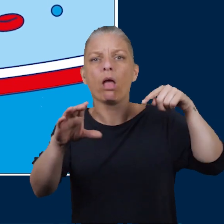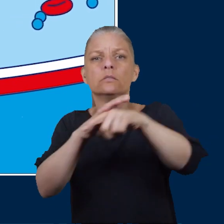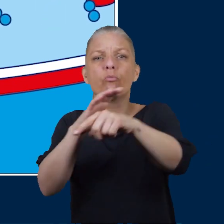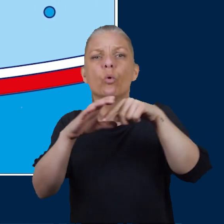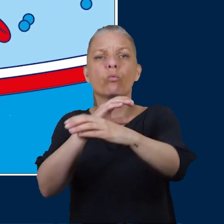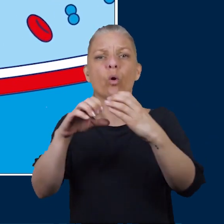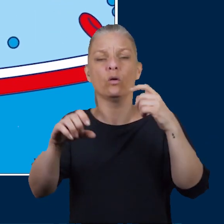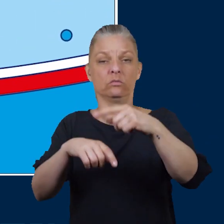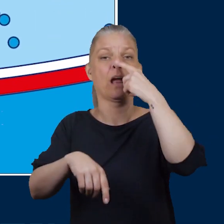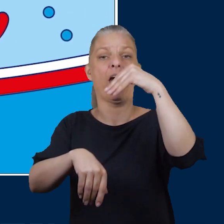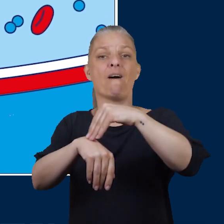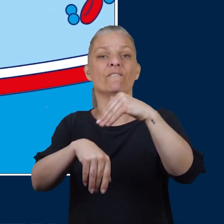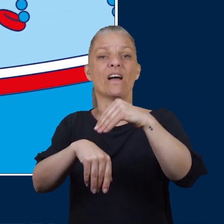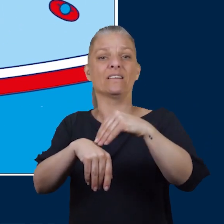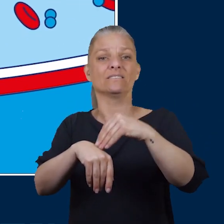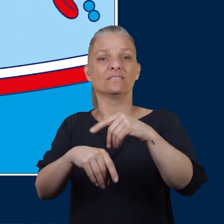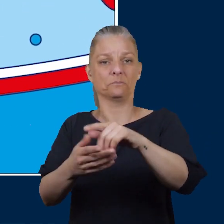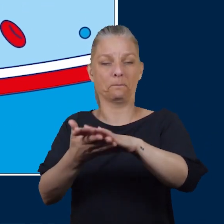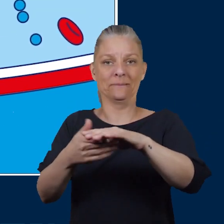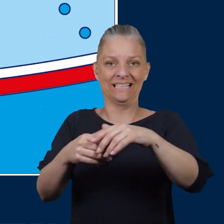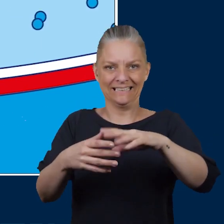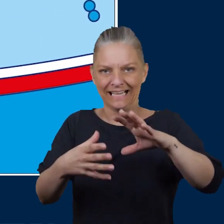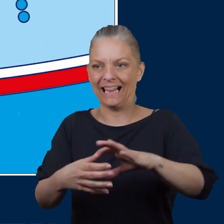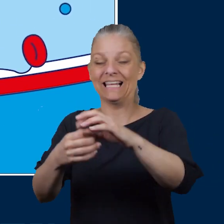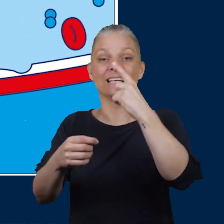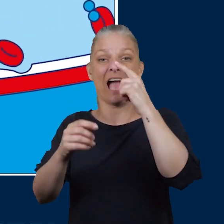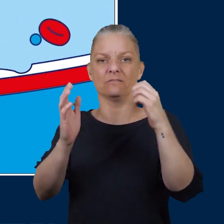This causes the blood cells to start bumping into the blood vessel walls which damages it.